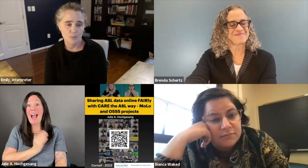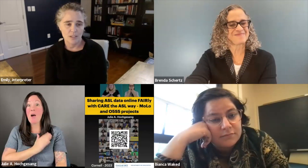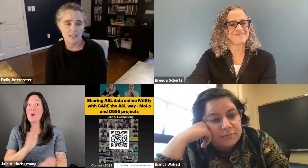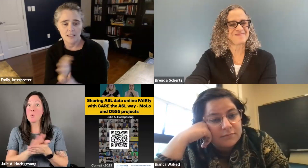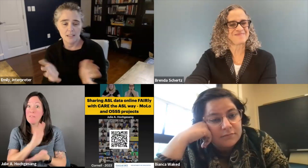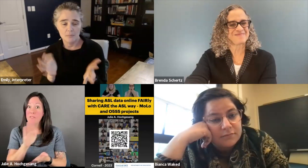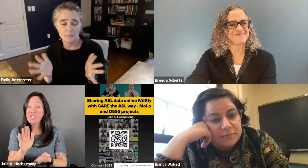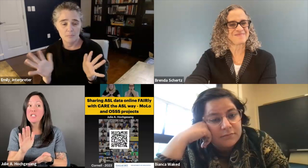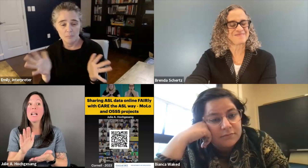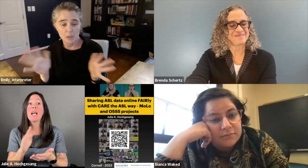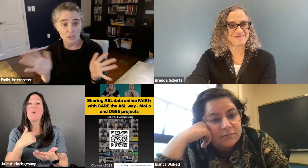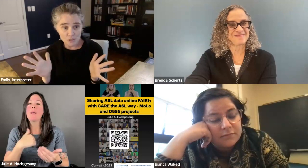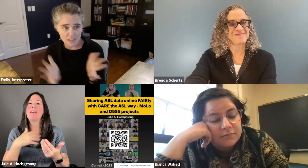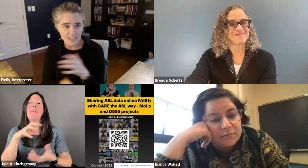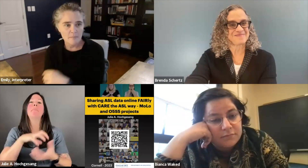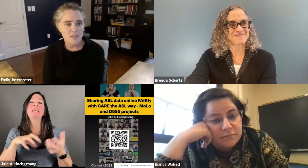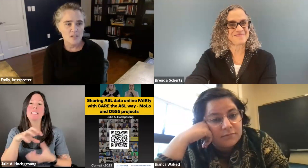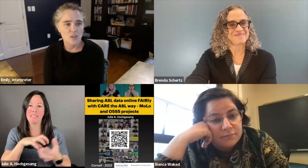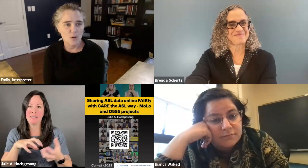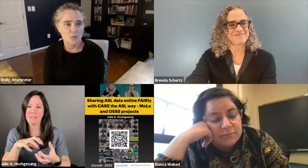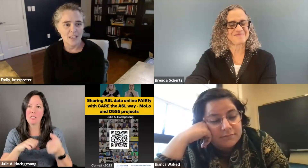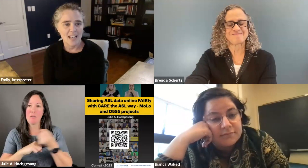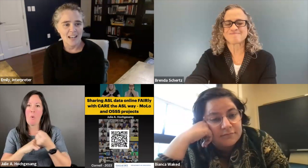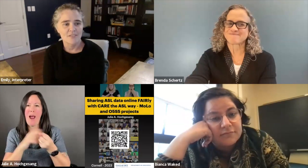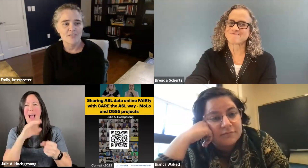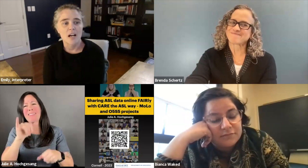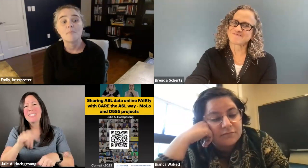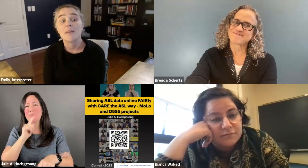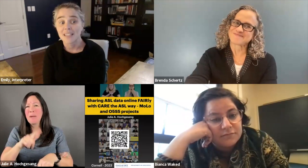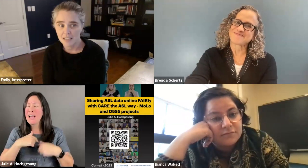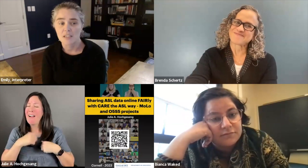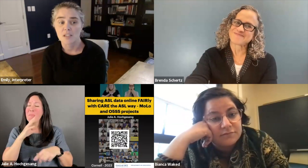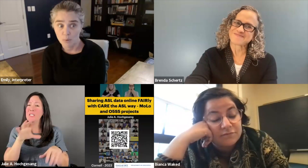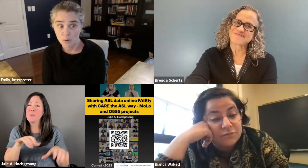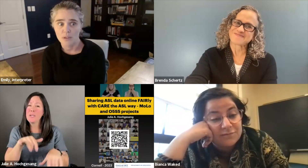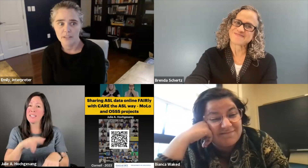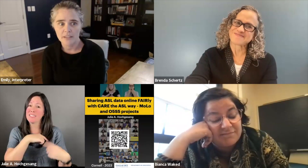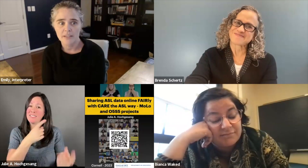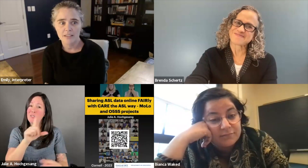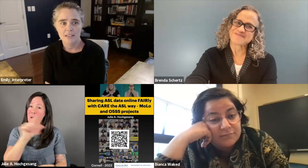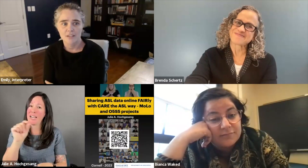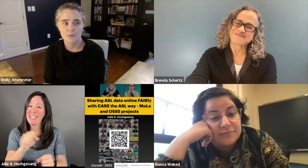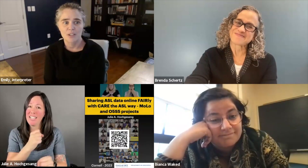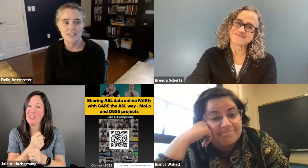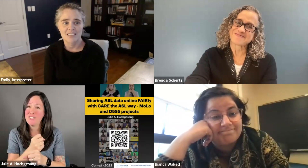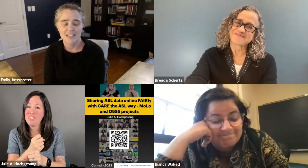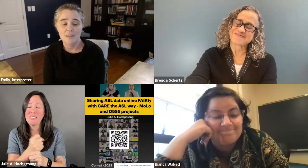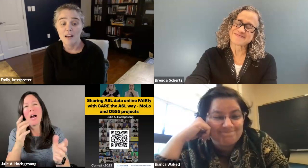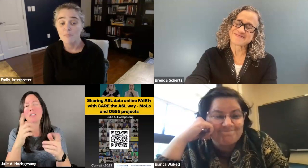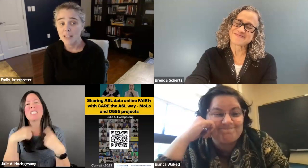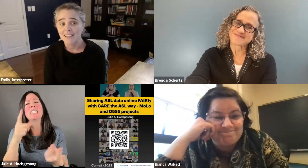pretty poultry so we have U mixed support in other words I've been at